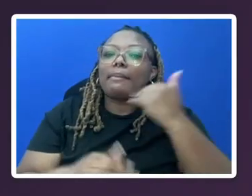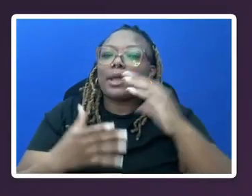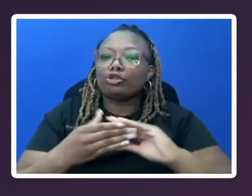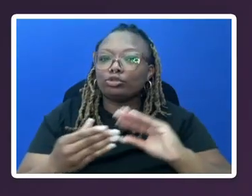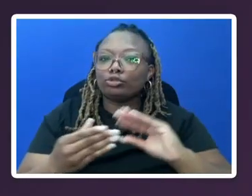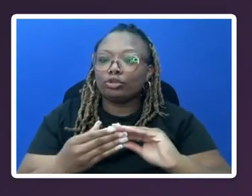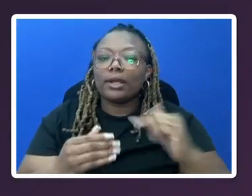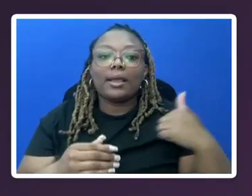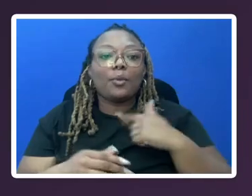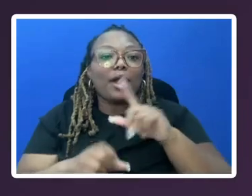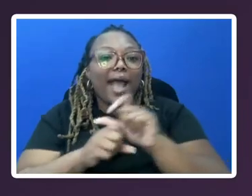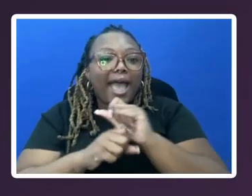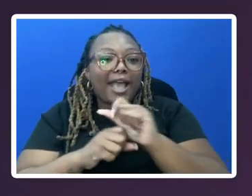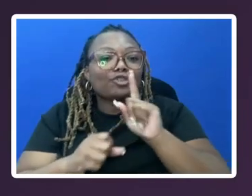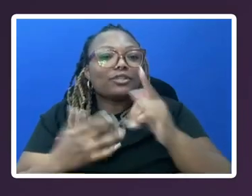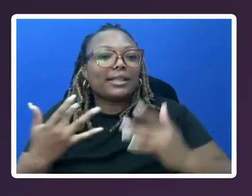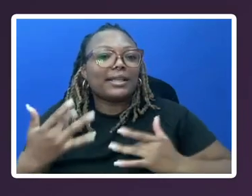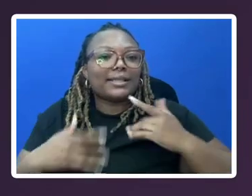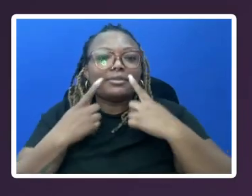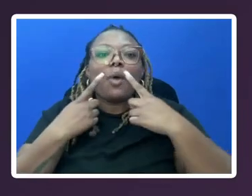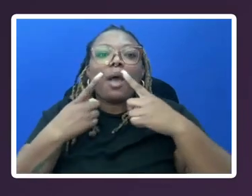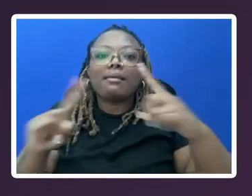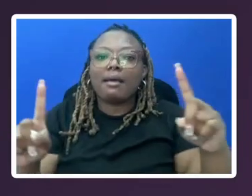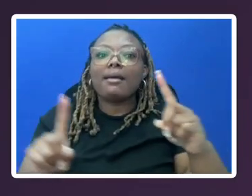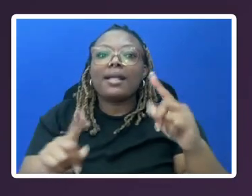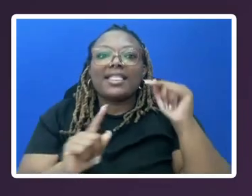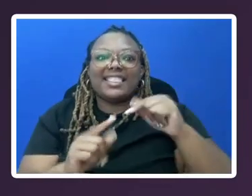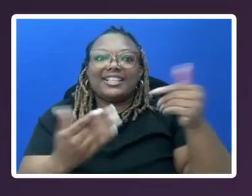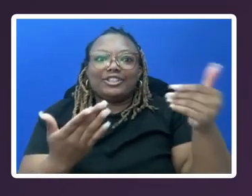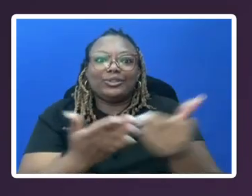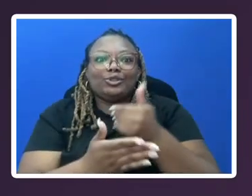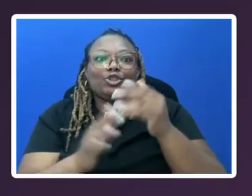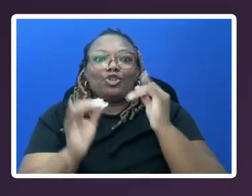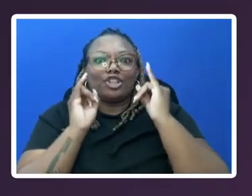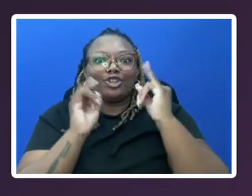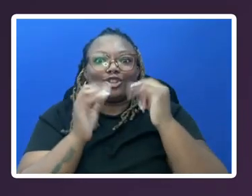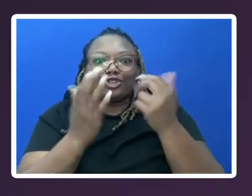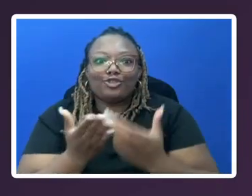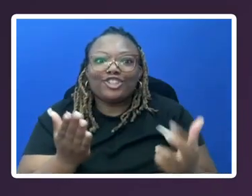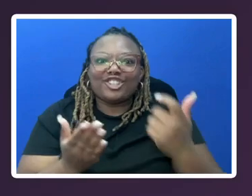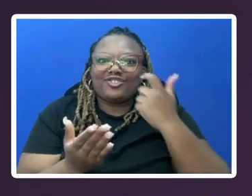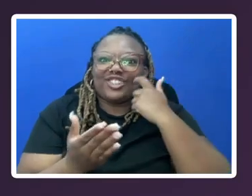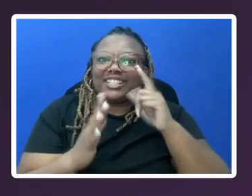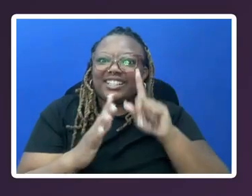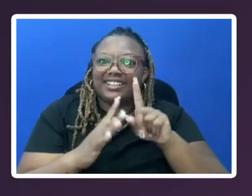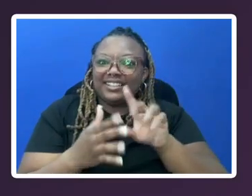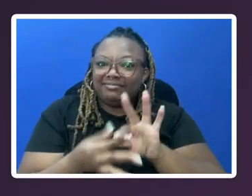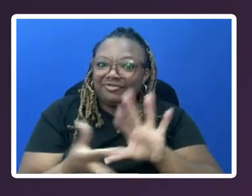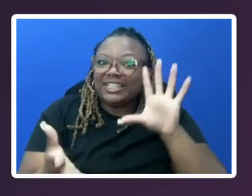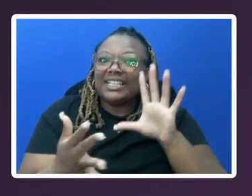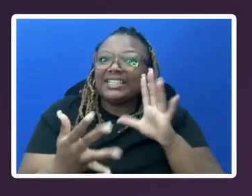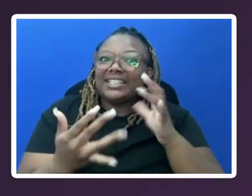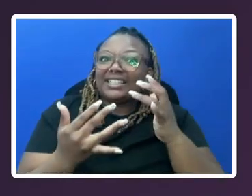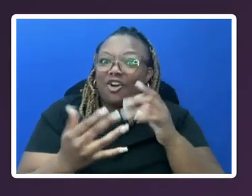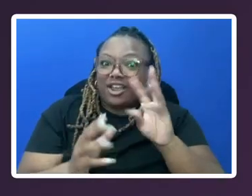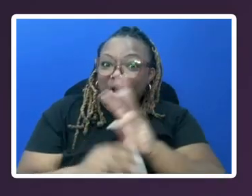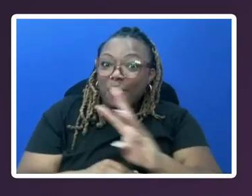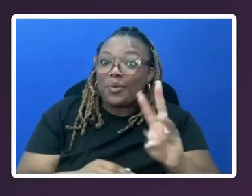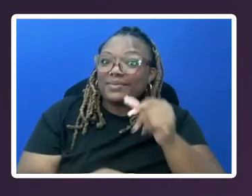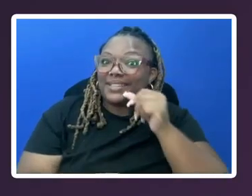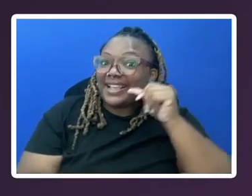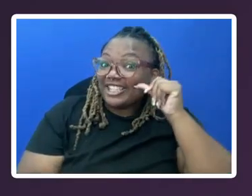excited to announce that this new instructional resource just launched on our website yesterday.